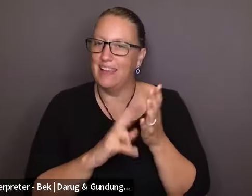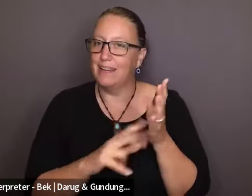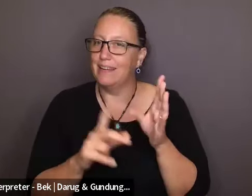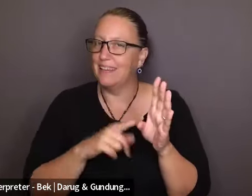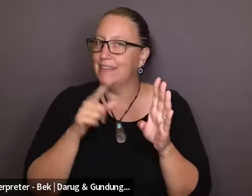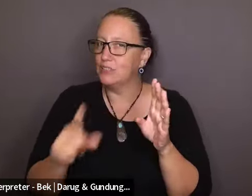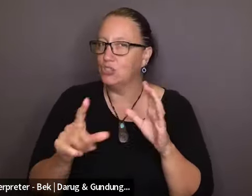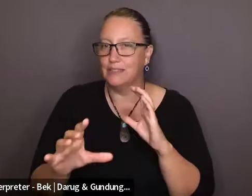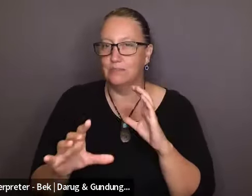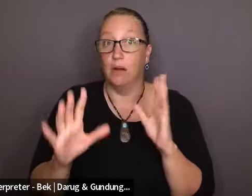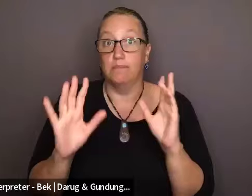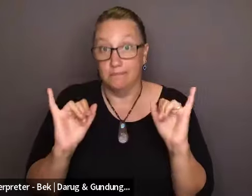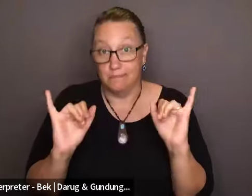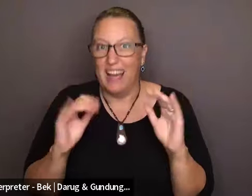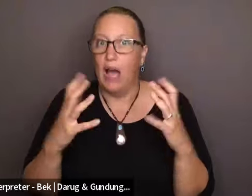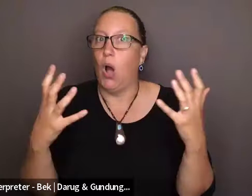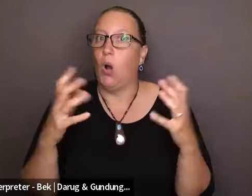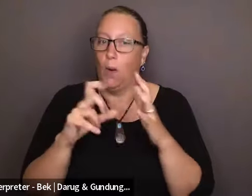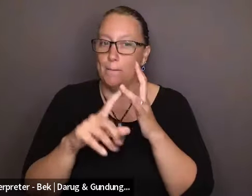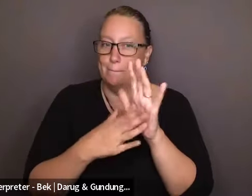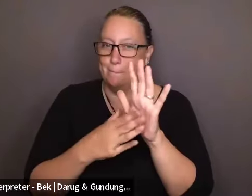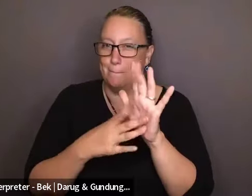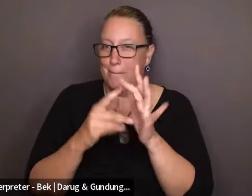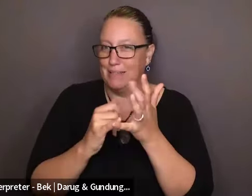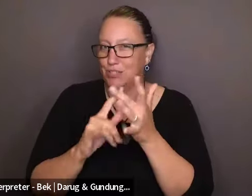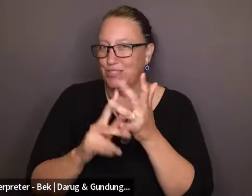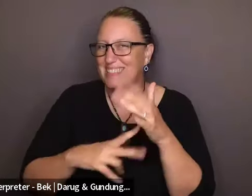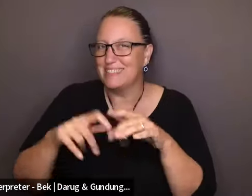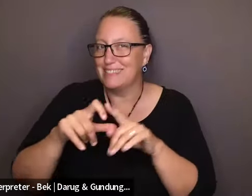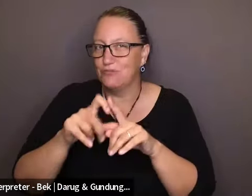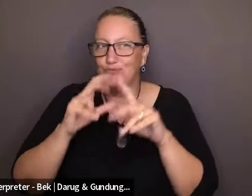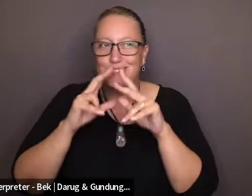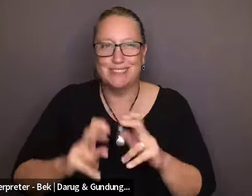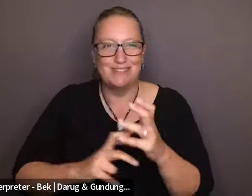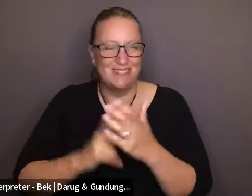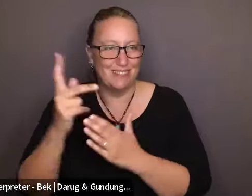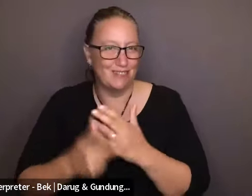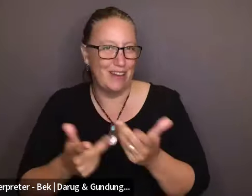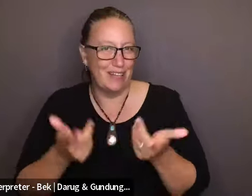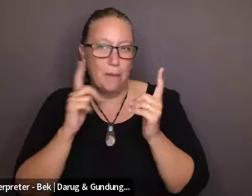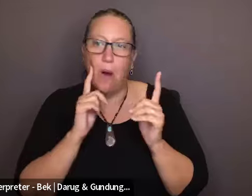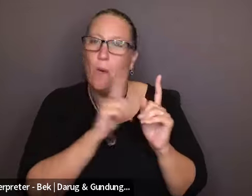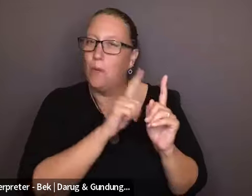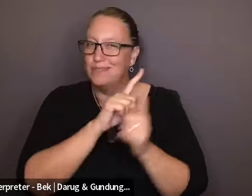research programs manage her, Jess Rosenthal, who is our